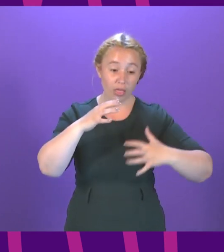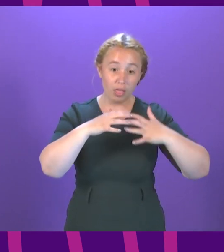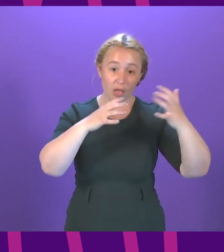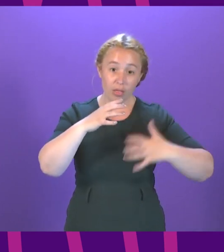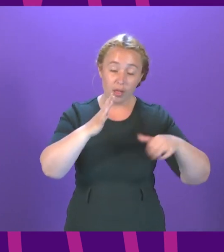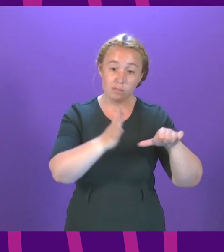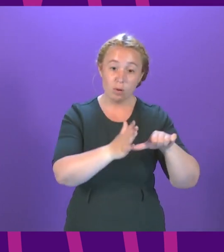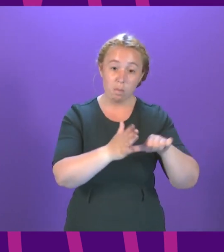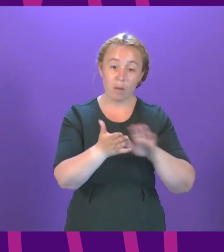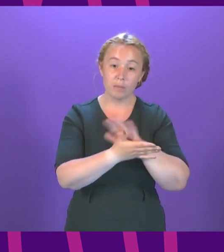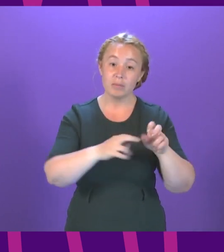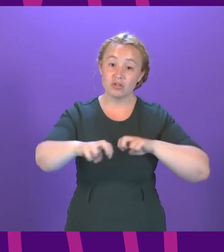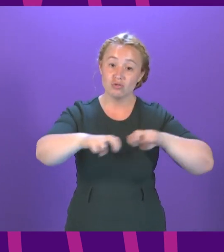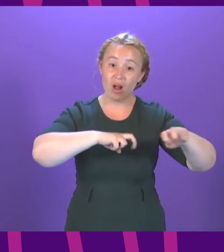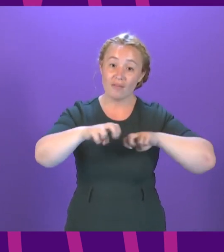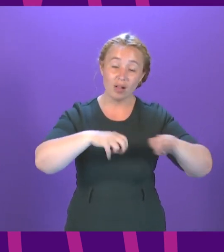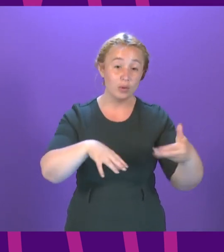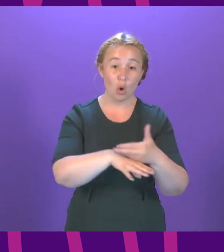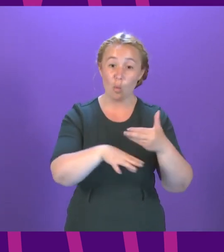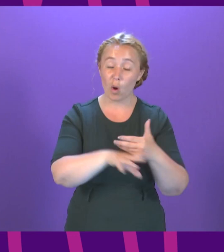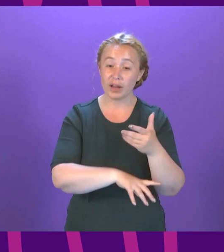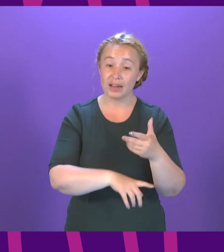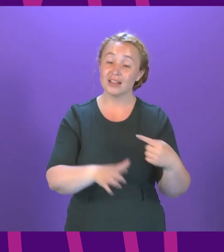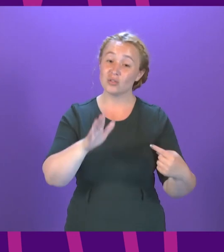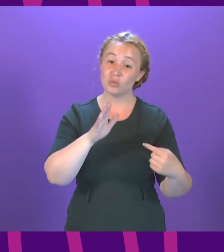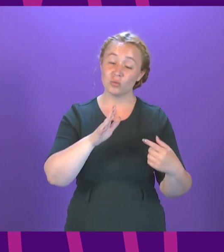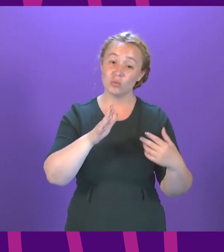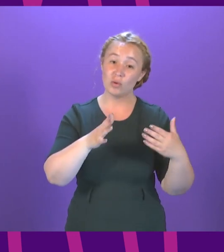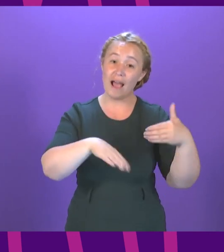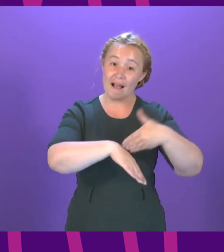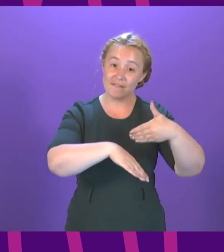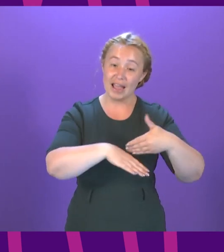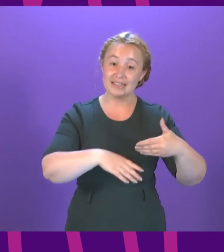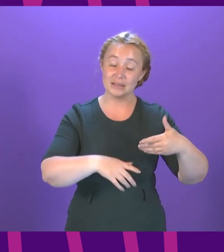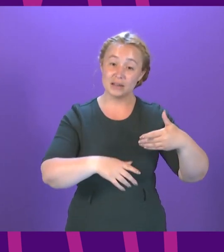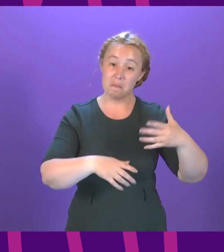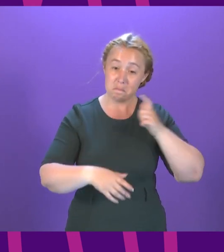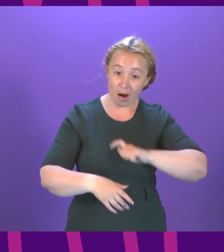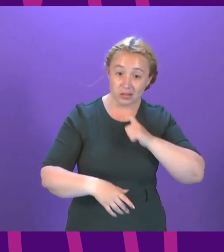which is causing personal and economic hardship. The First Minister has talked about short-notice